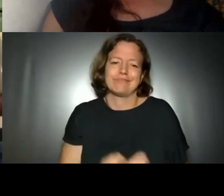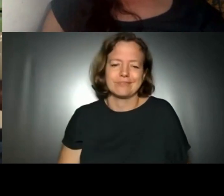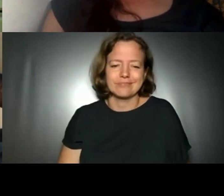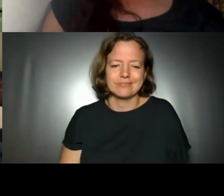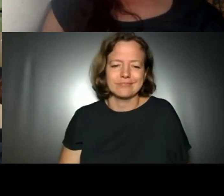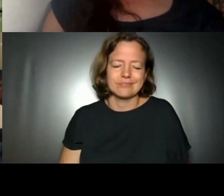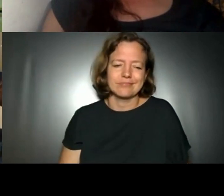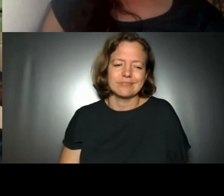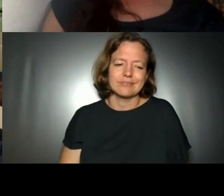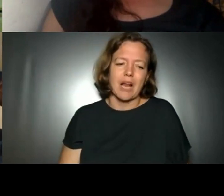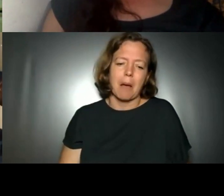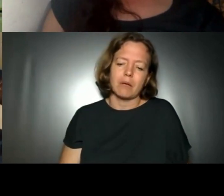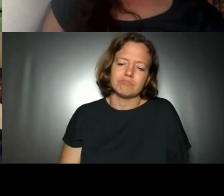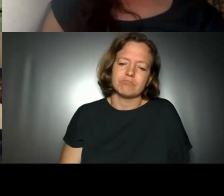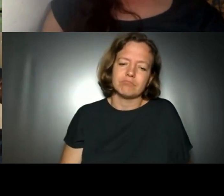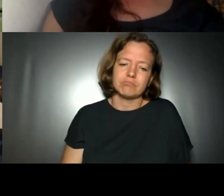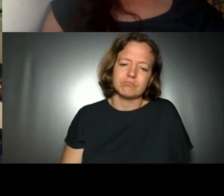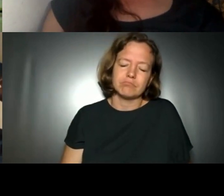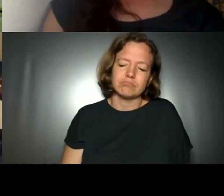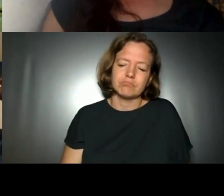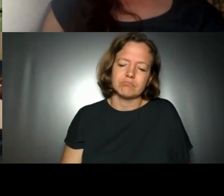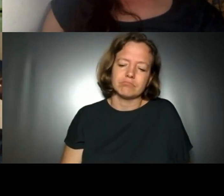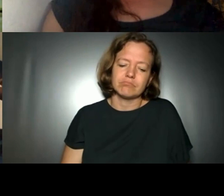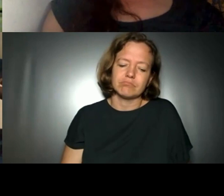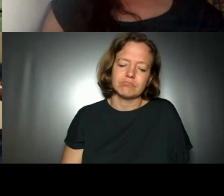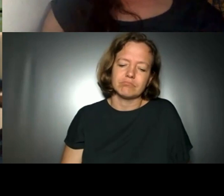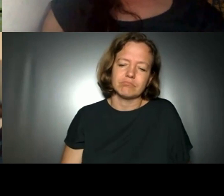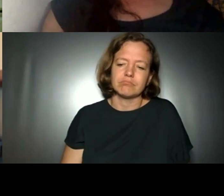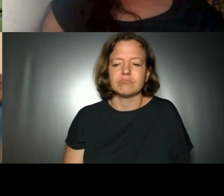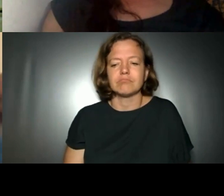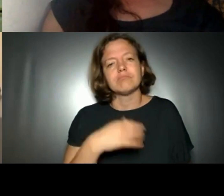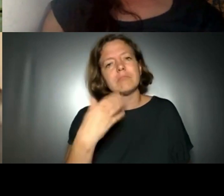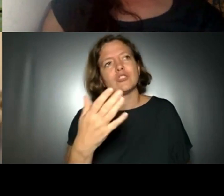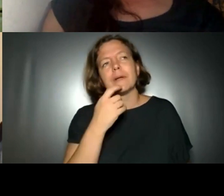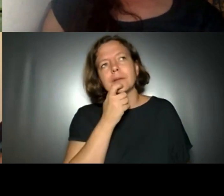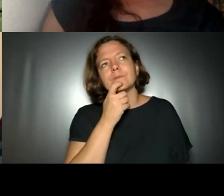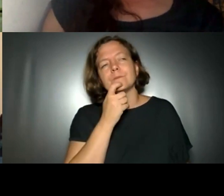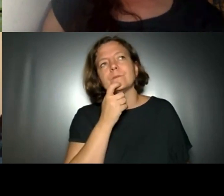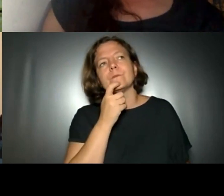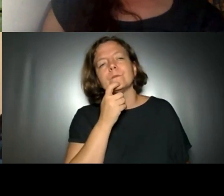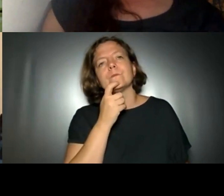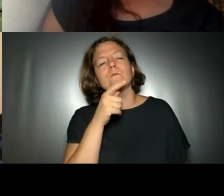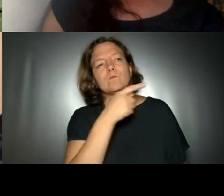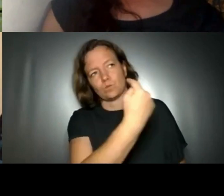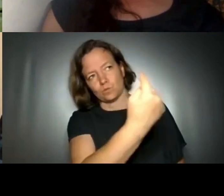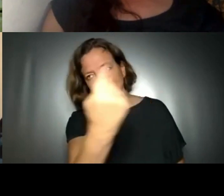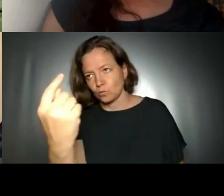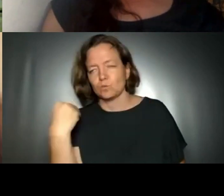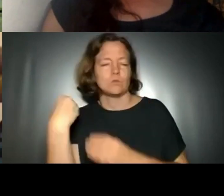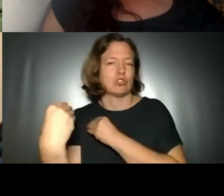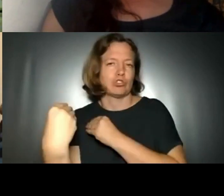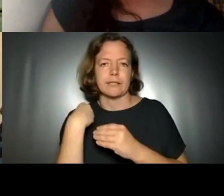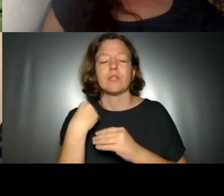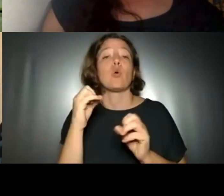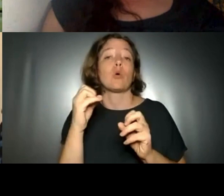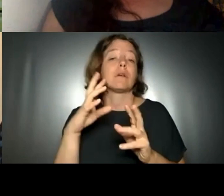But I would say for sure, a recognition of access needs, a certain proactive approach to that and the willingness